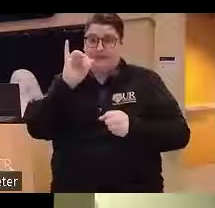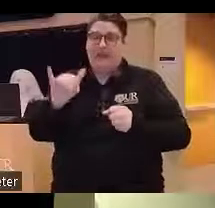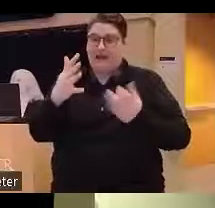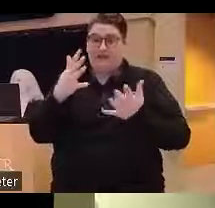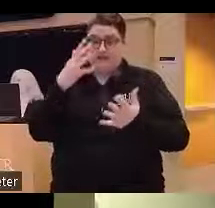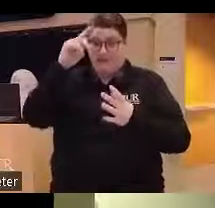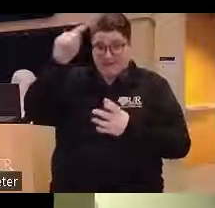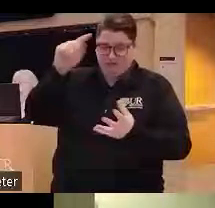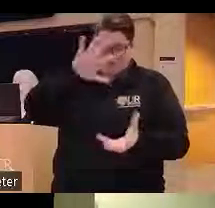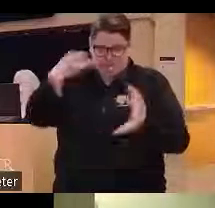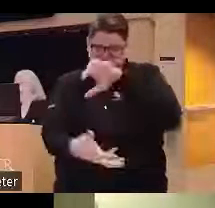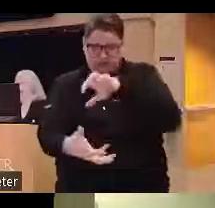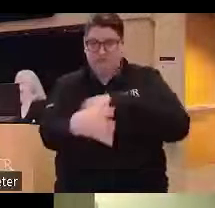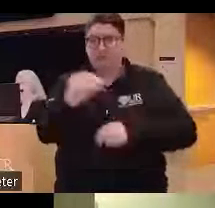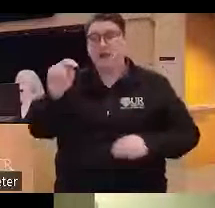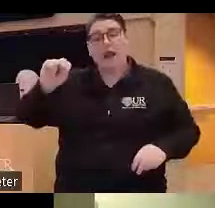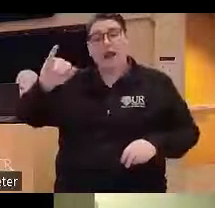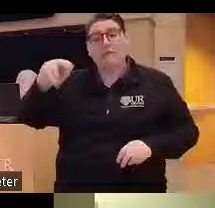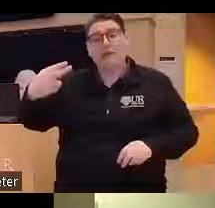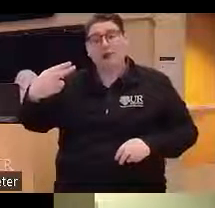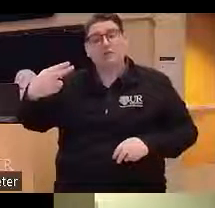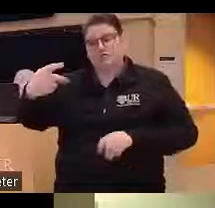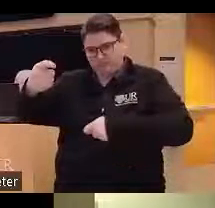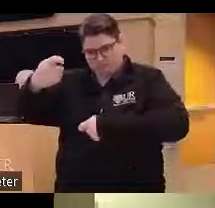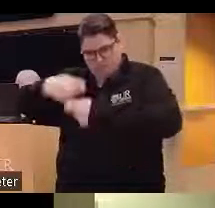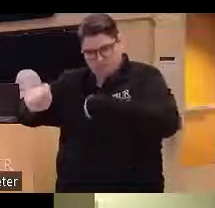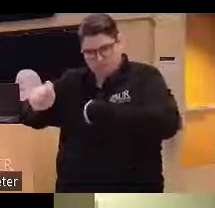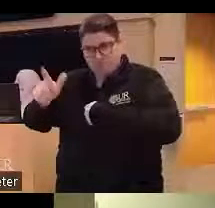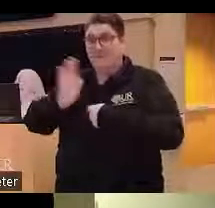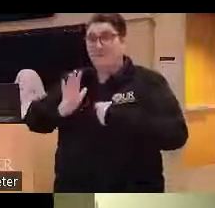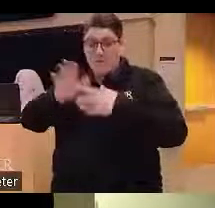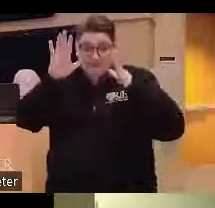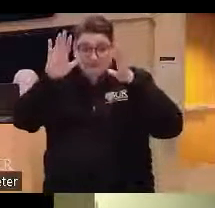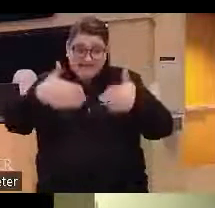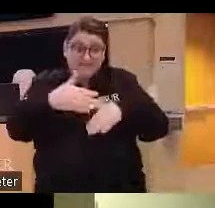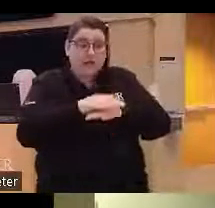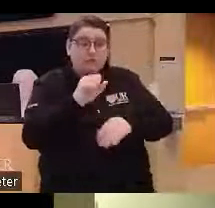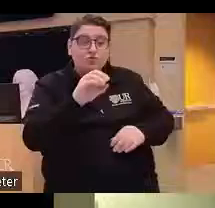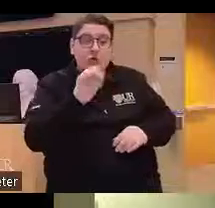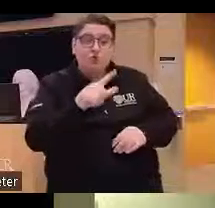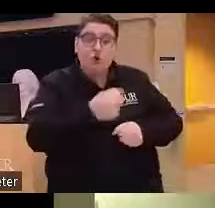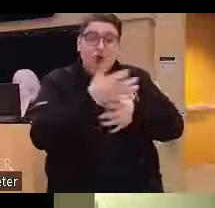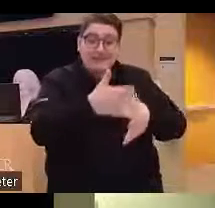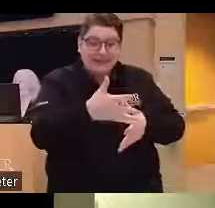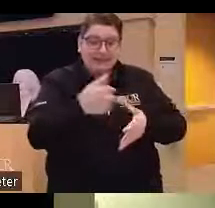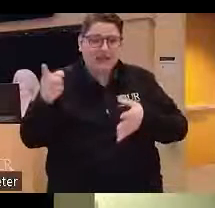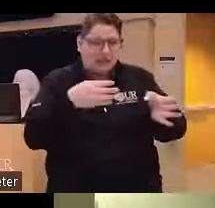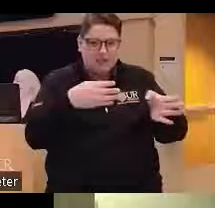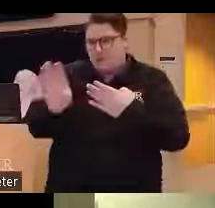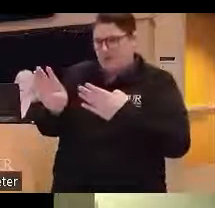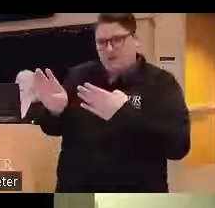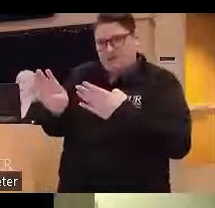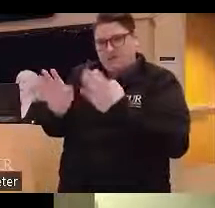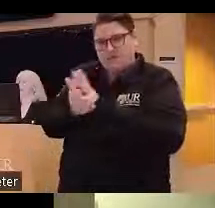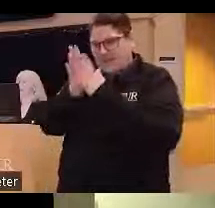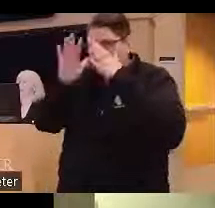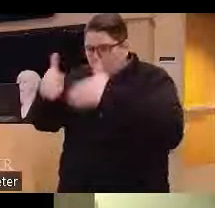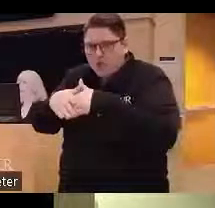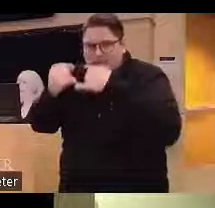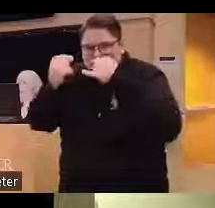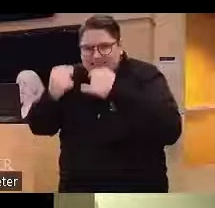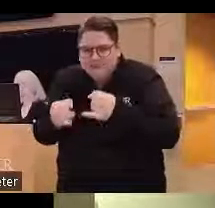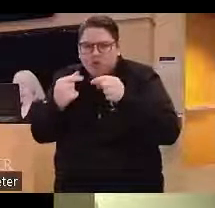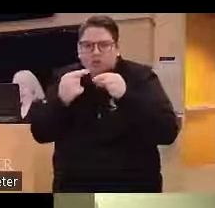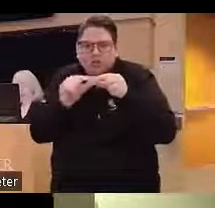very large change um a away from ideas of social causation and to a focus on individual genes and